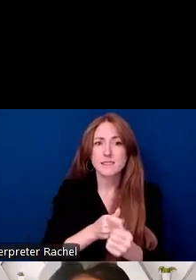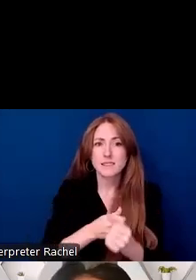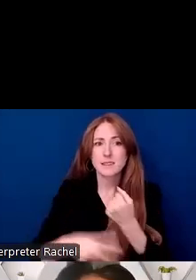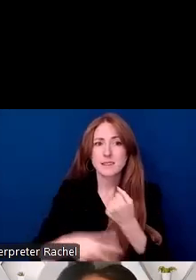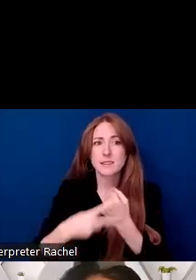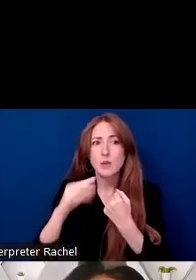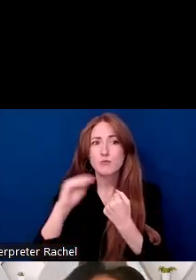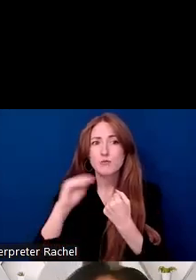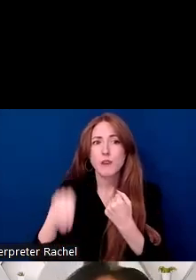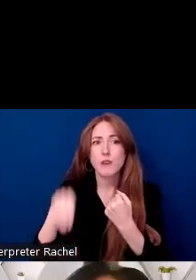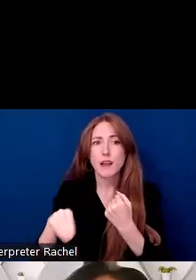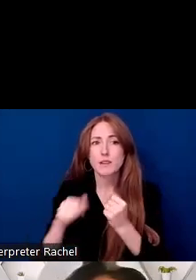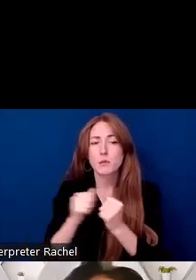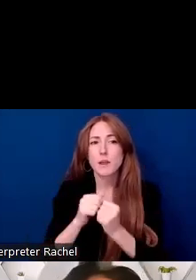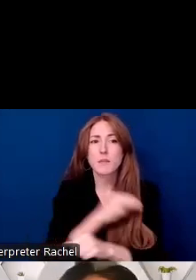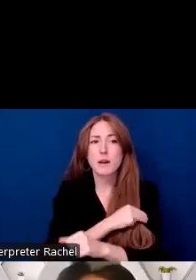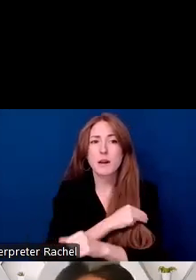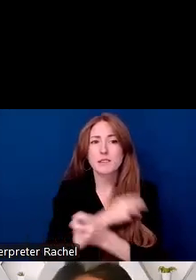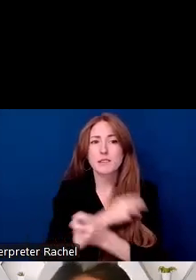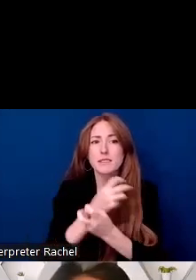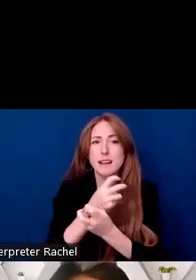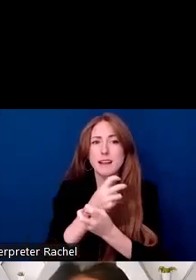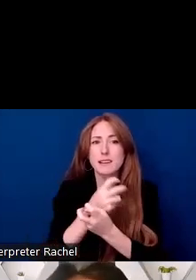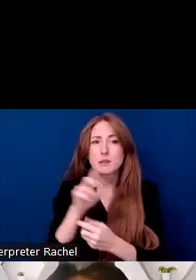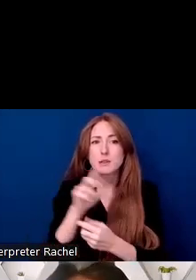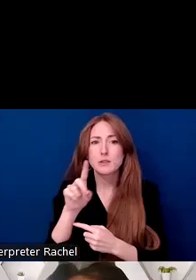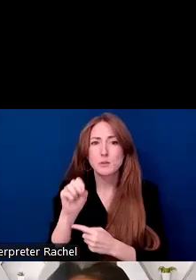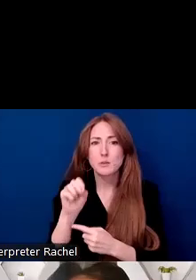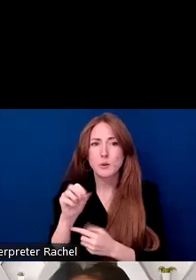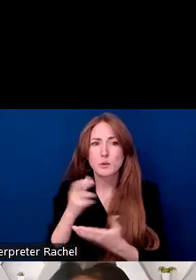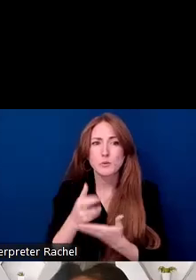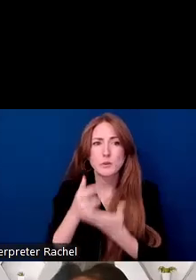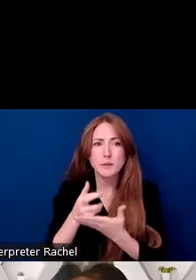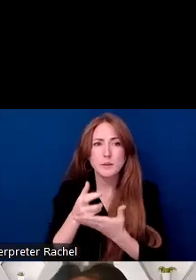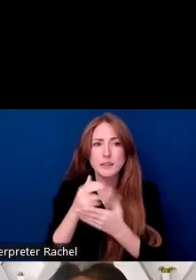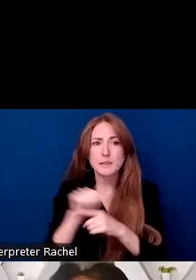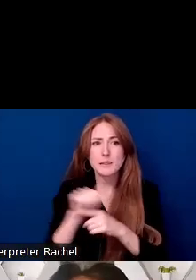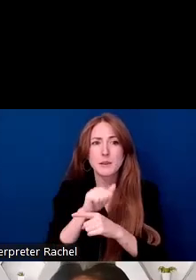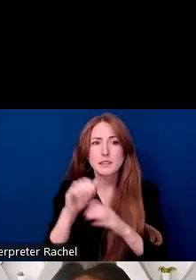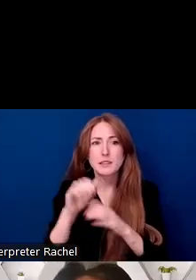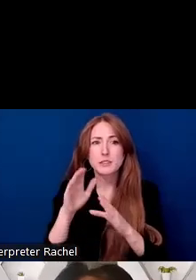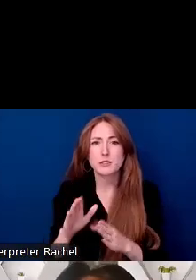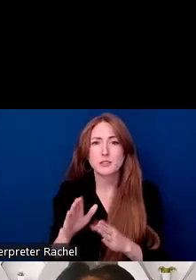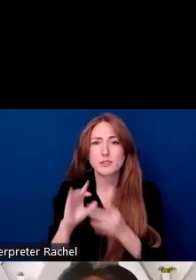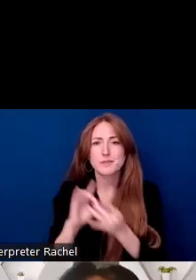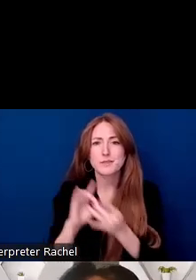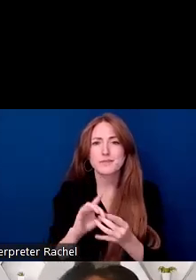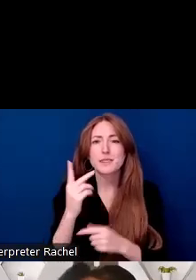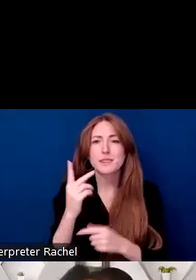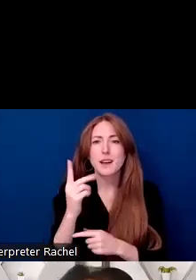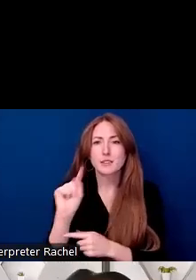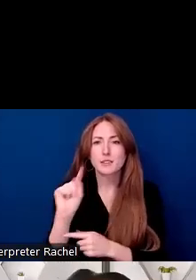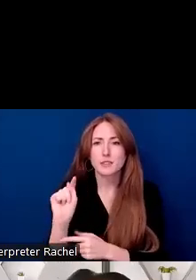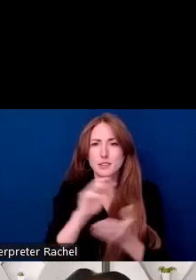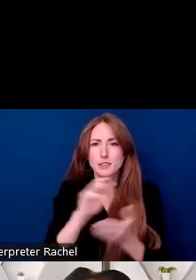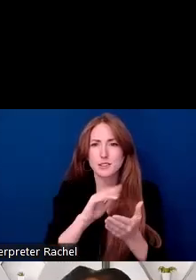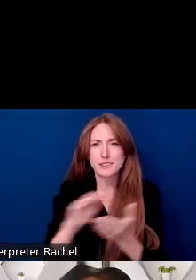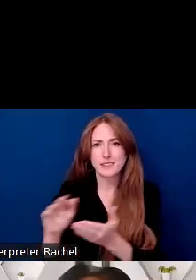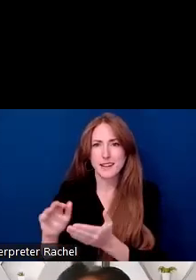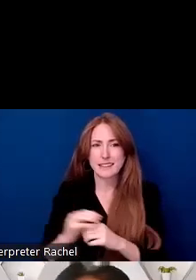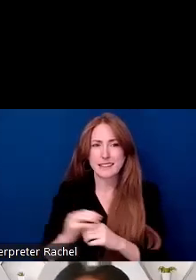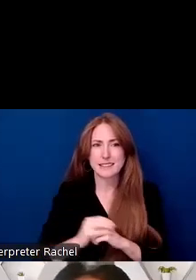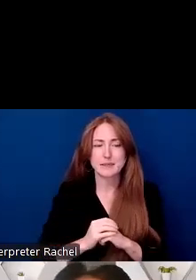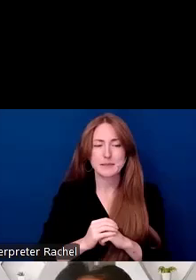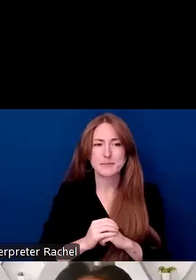rehabilitation practitioners in no translation studies. Next slide please. So musculoskeletal